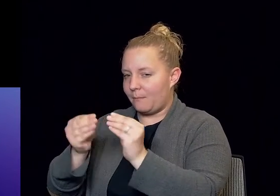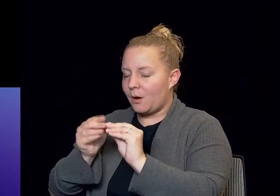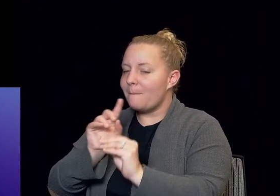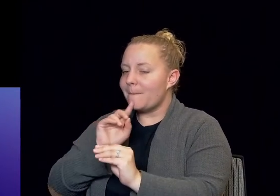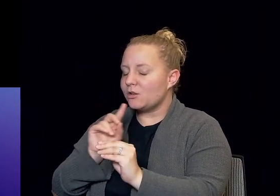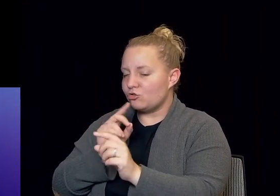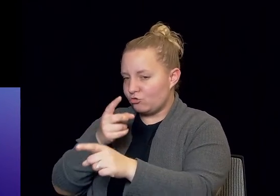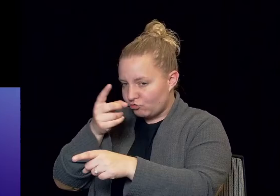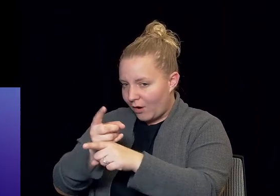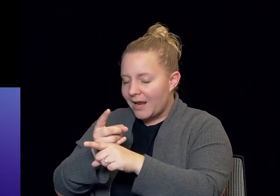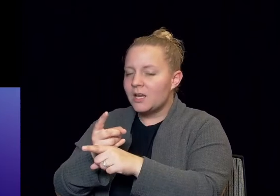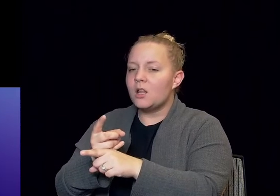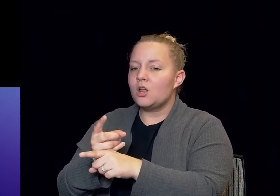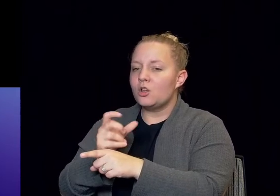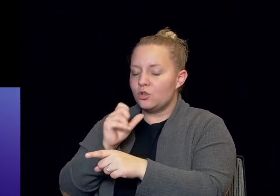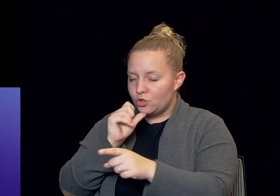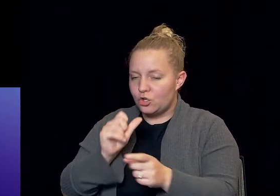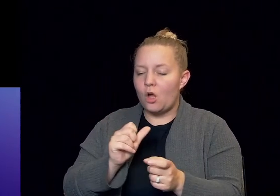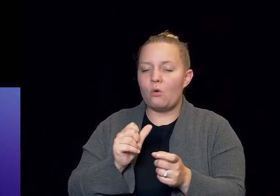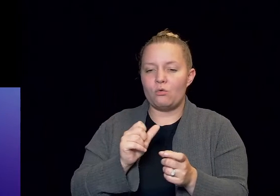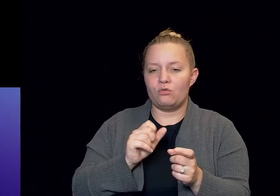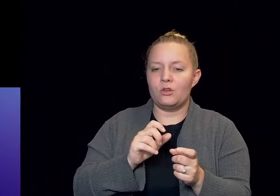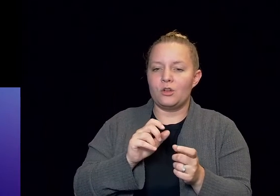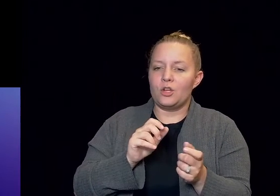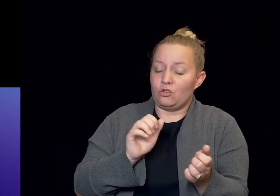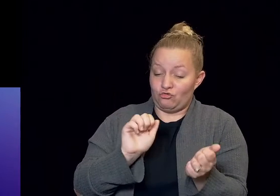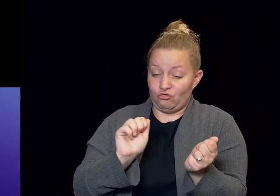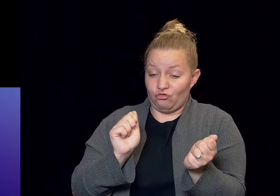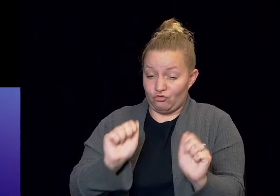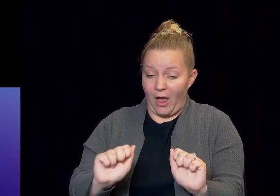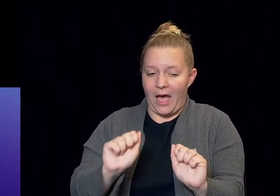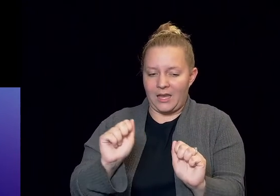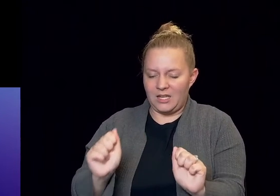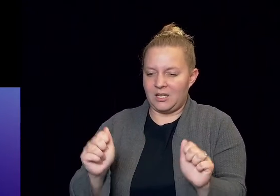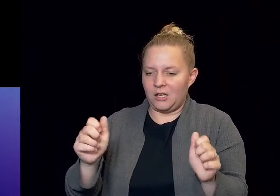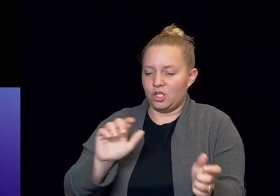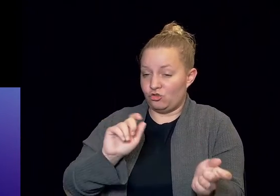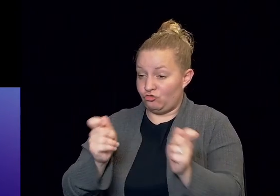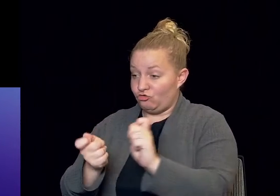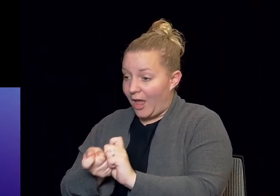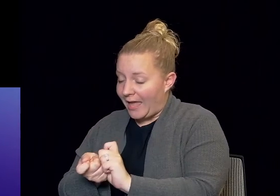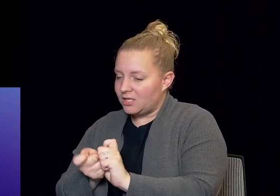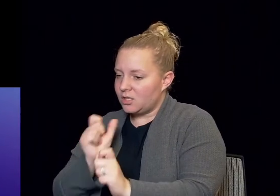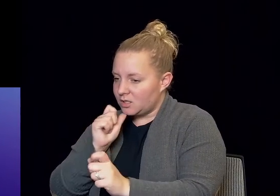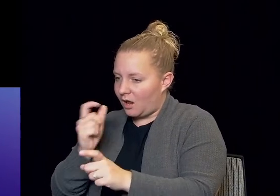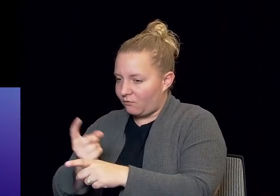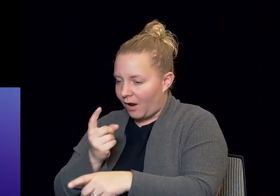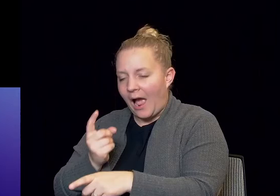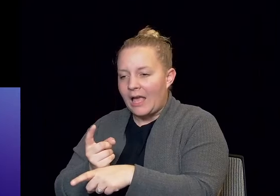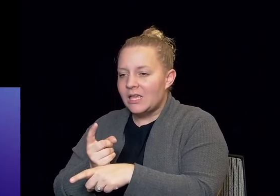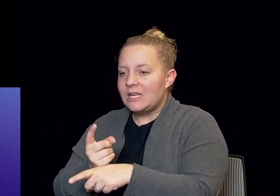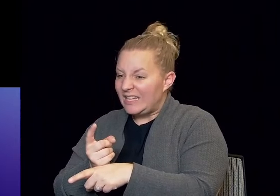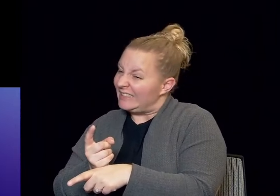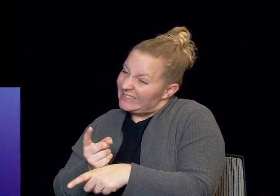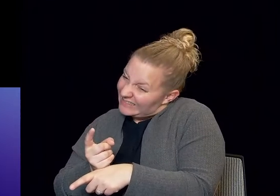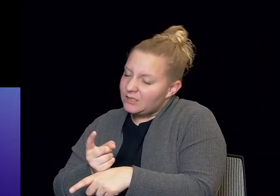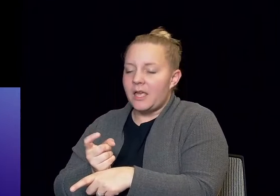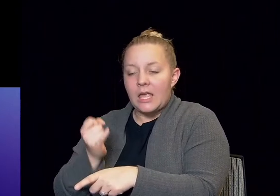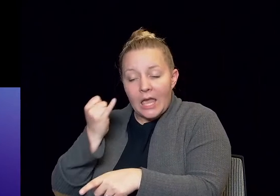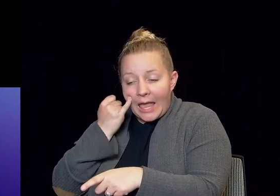you're trying to convert it into a mixed number then your mixed number is incorrect. Unfortunately, you are going to be counted wrong. All right, let's turn over our notes and let's finish them up.